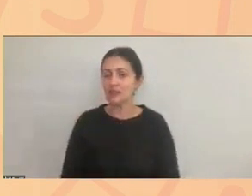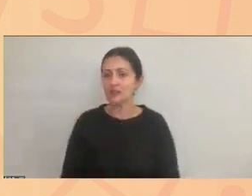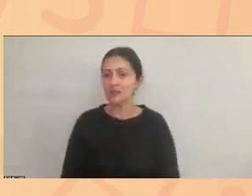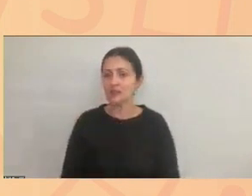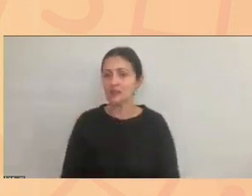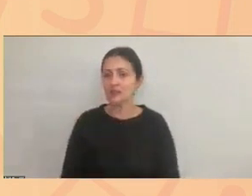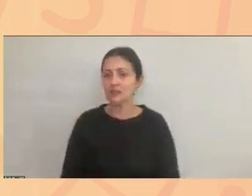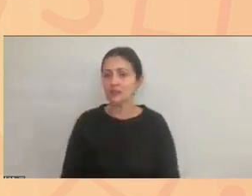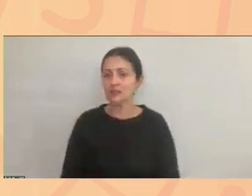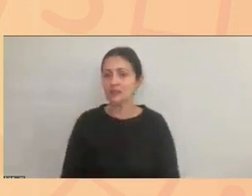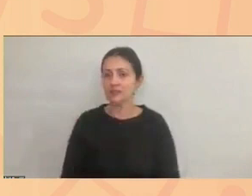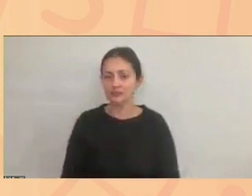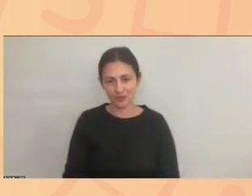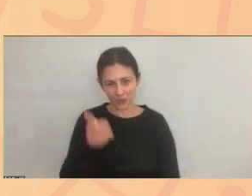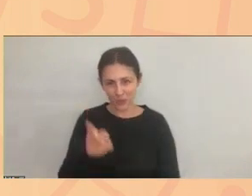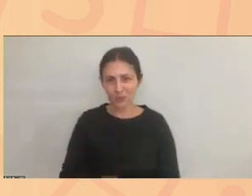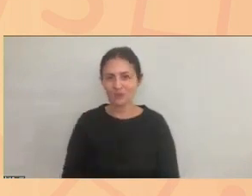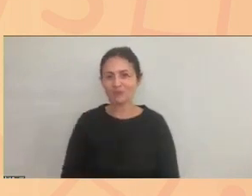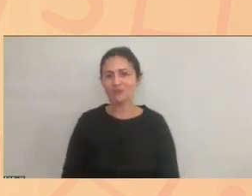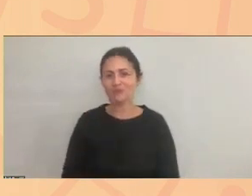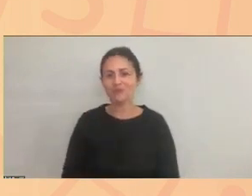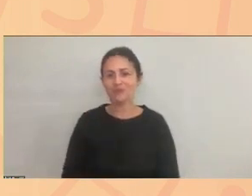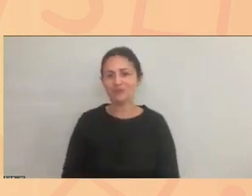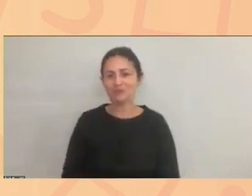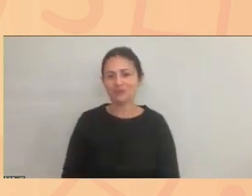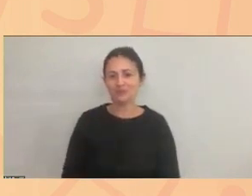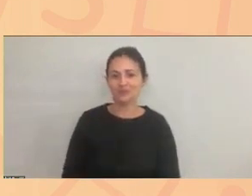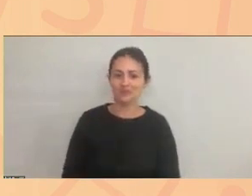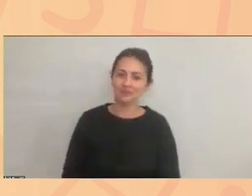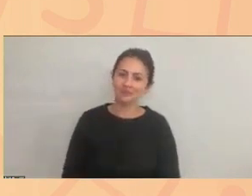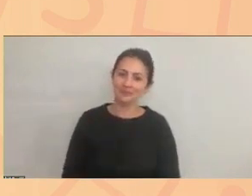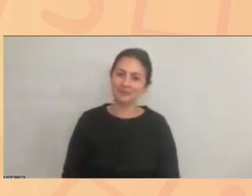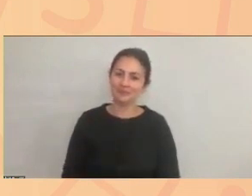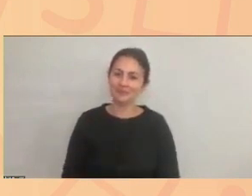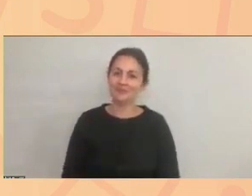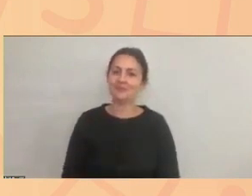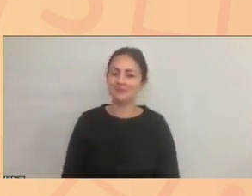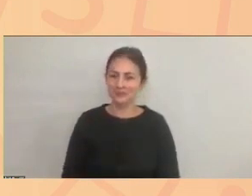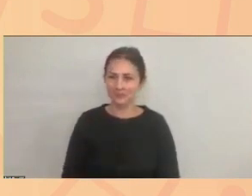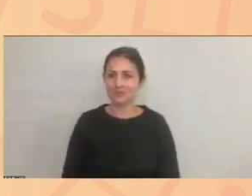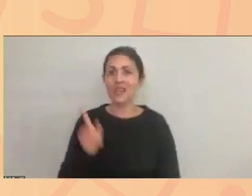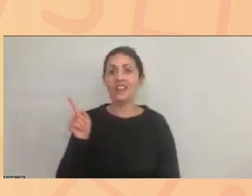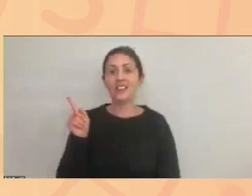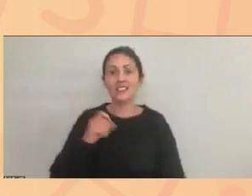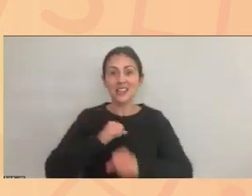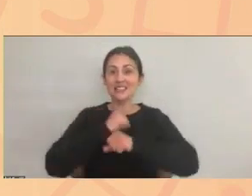Go, Jayden, this is the Bunuba calendar. So, yeah, this is our seasonal calendar.